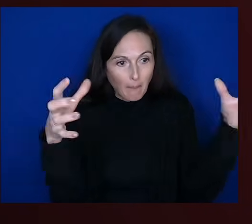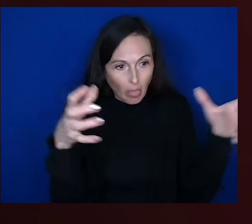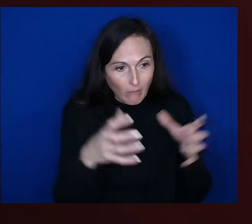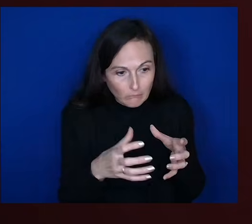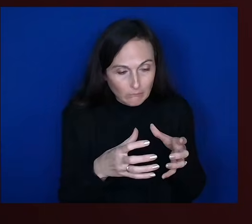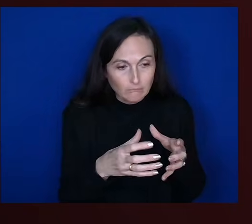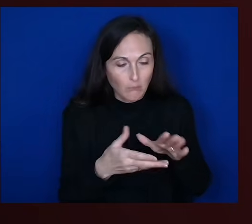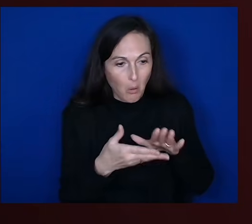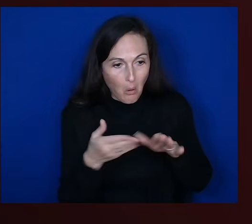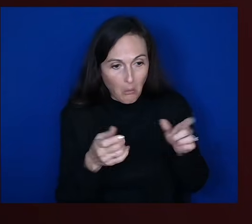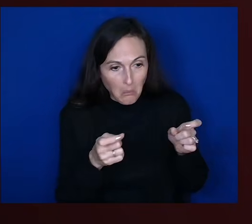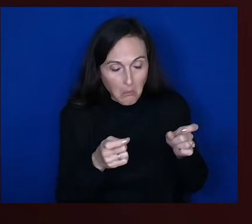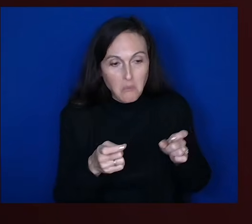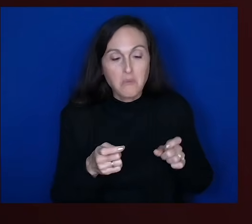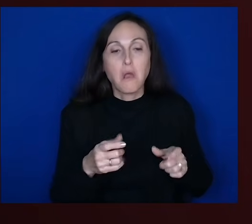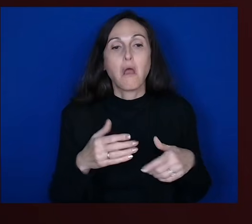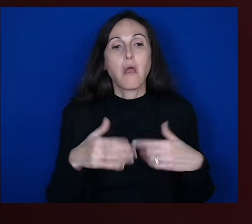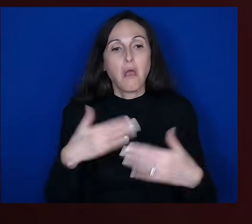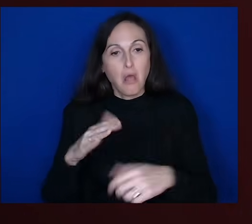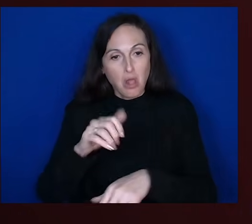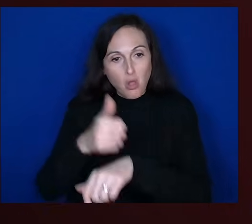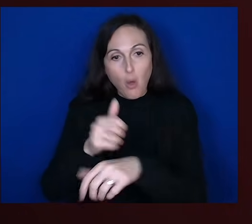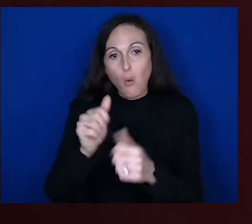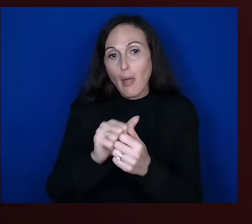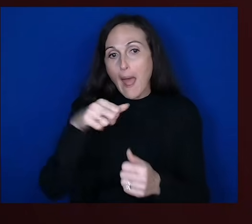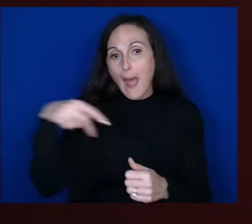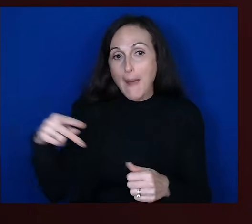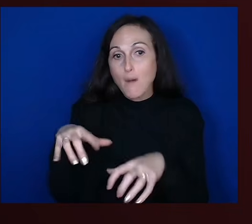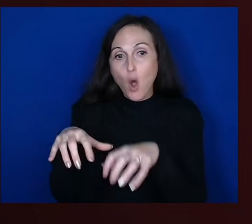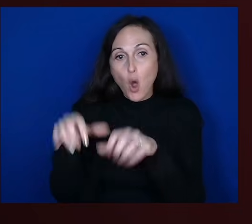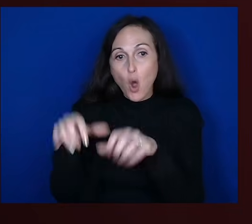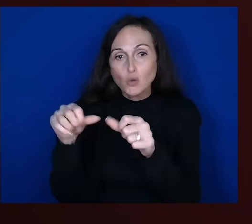launching it with the app host, and then showing me the beautiful dashboard.